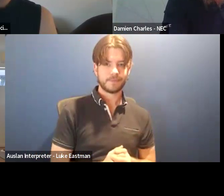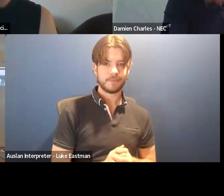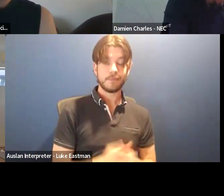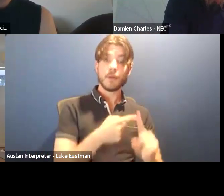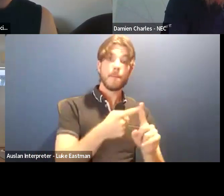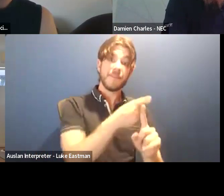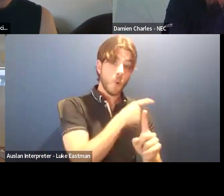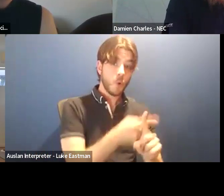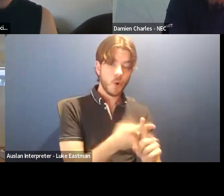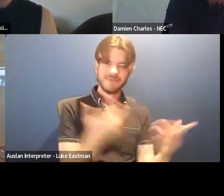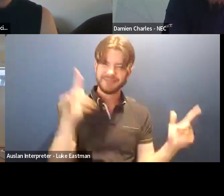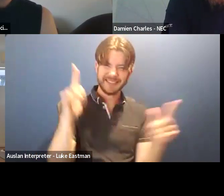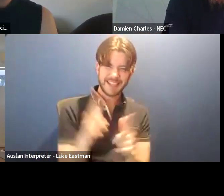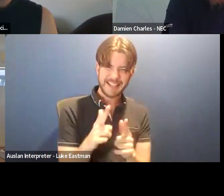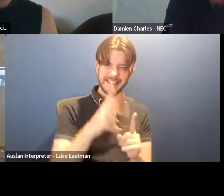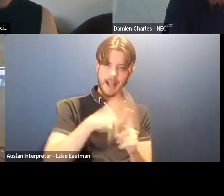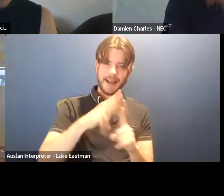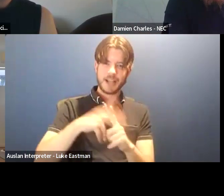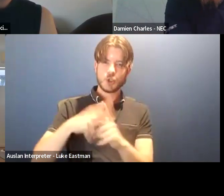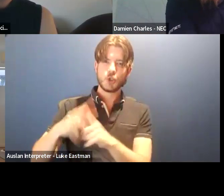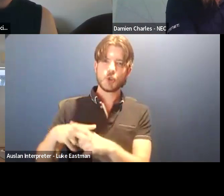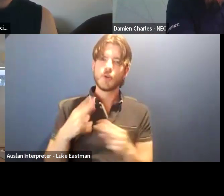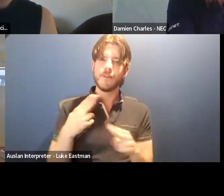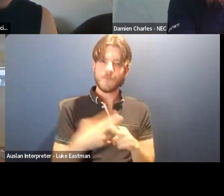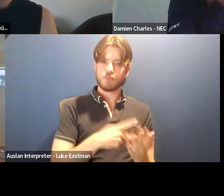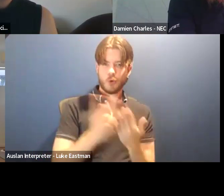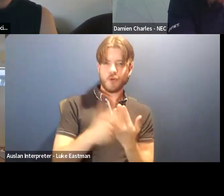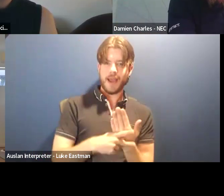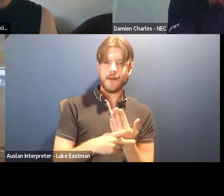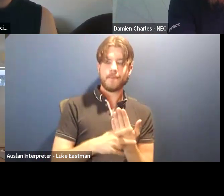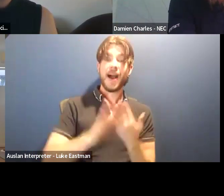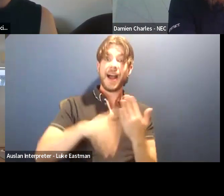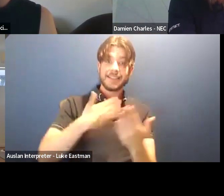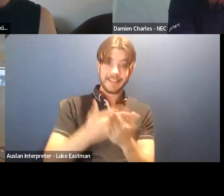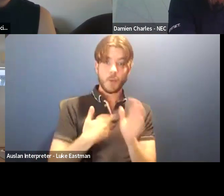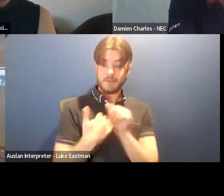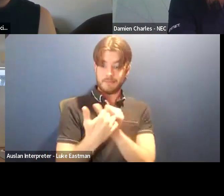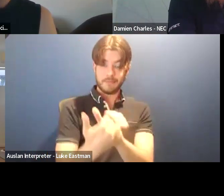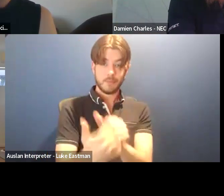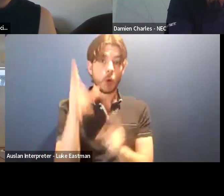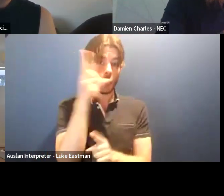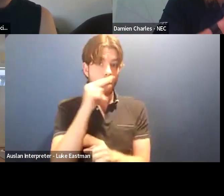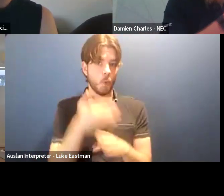would like to have seen for our various programs until we were working with